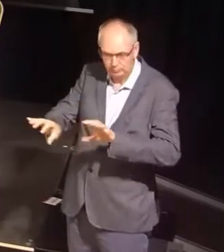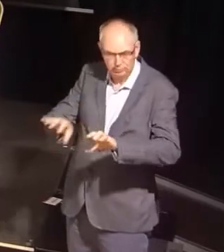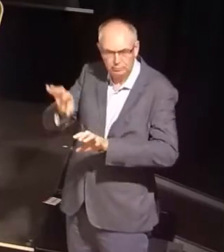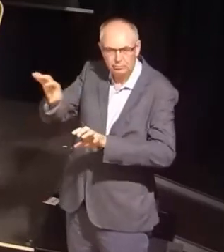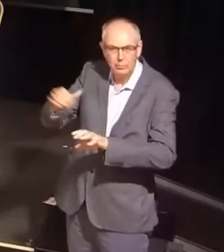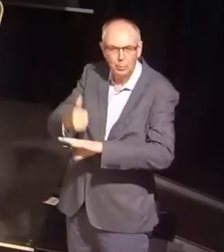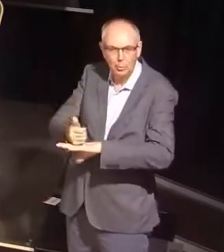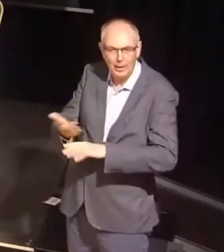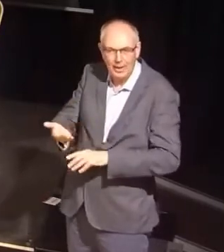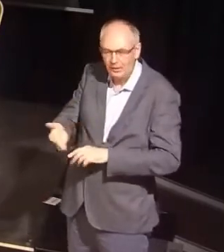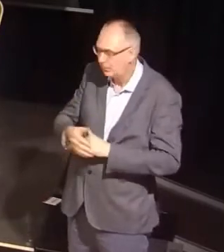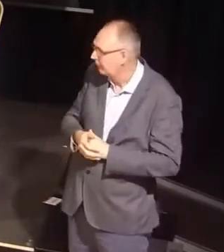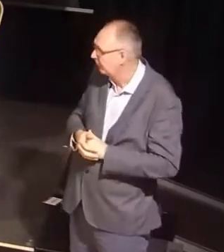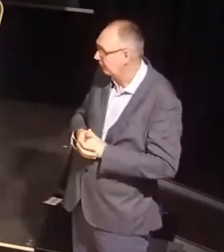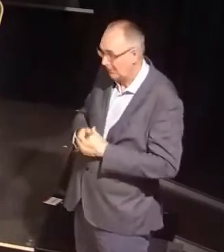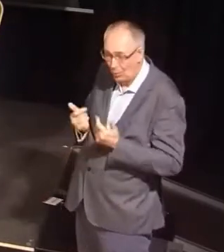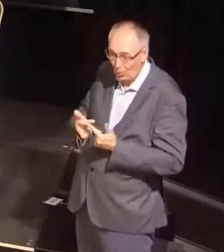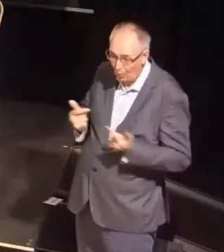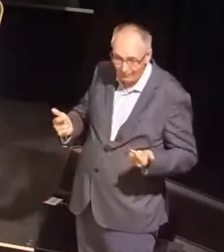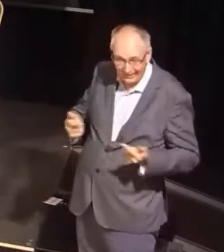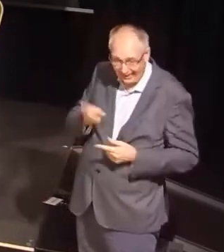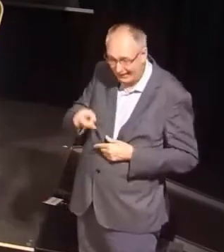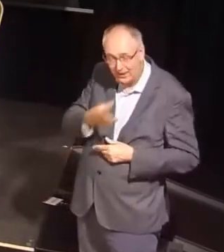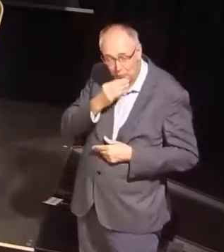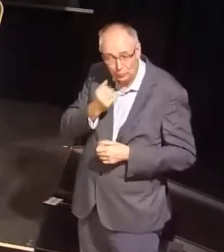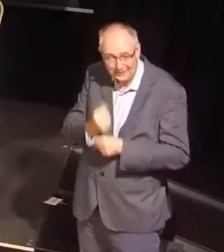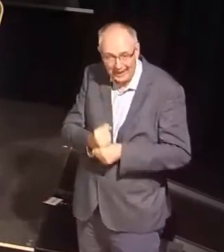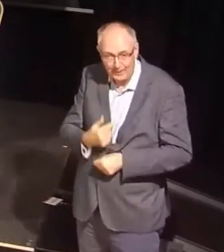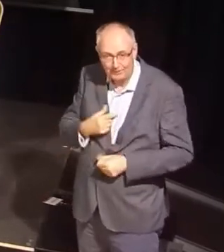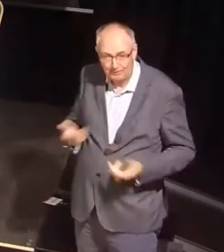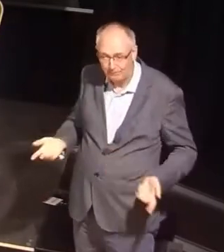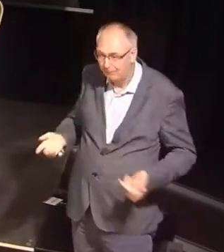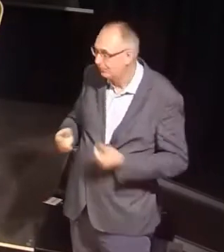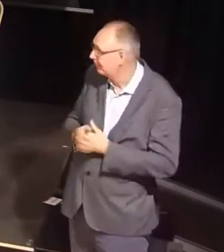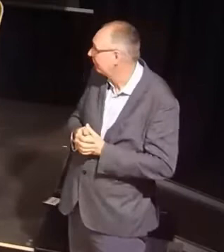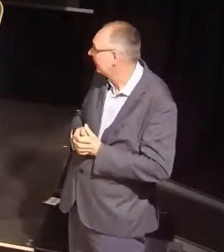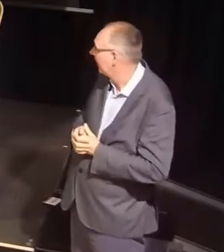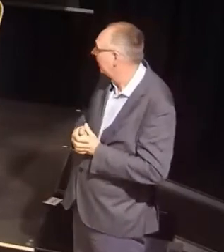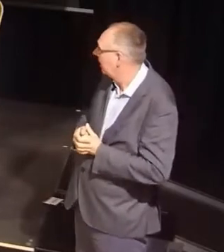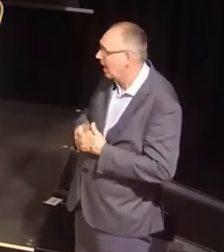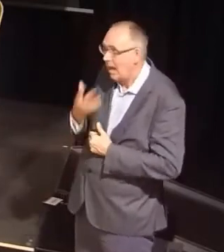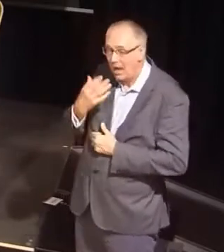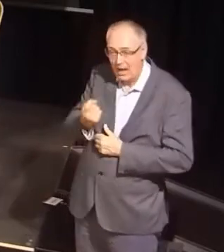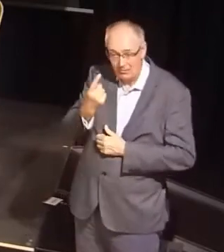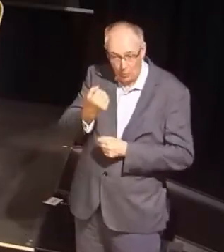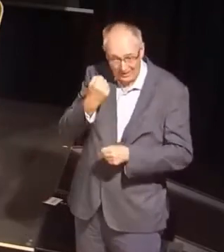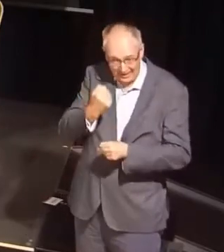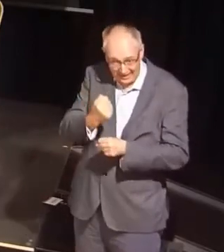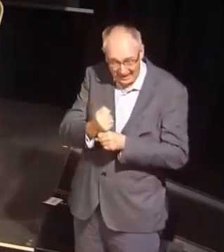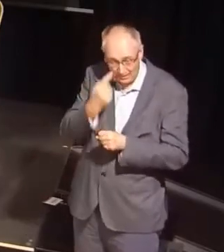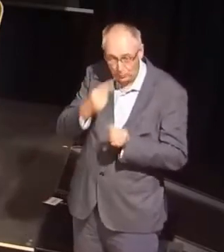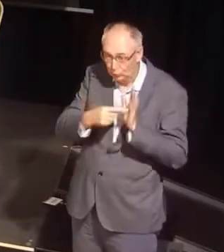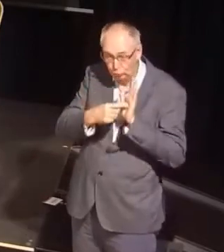I quite often will use gaming to do this. We have a game that I'm gonna show you in a moment that I'm often using.